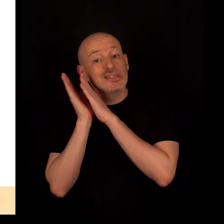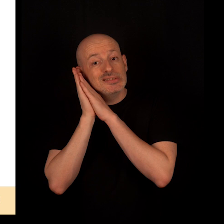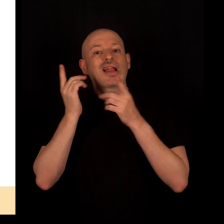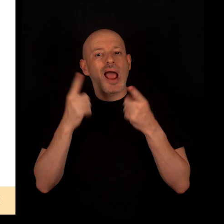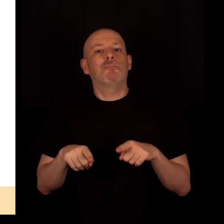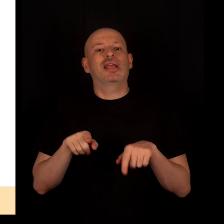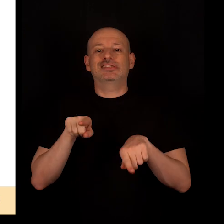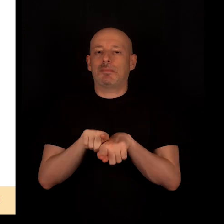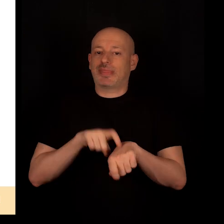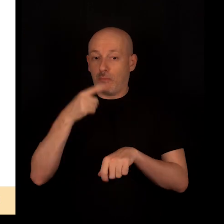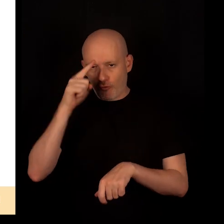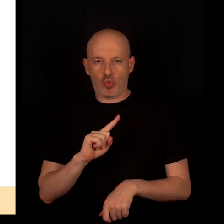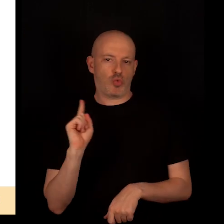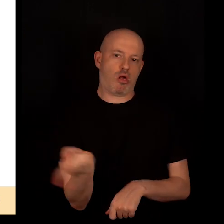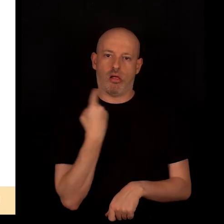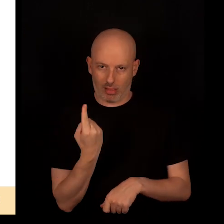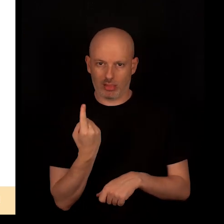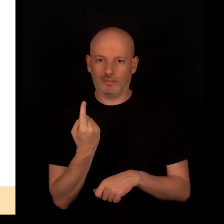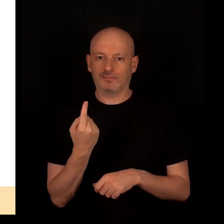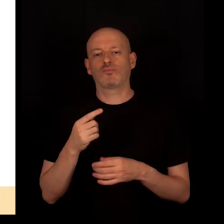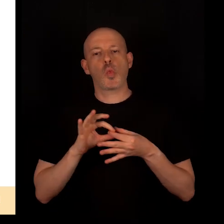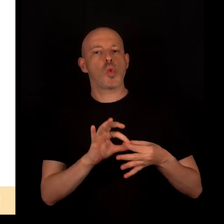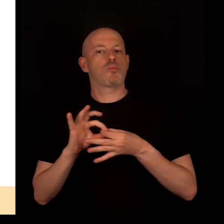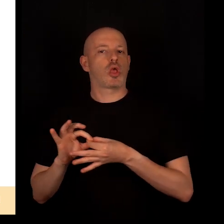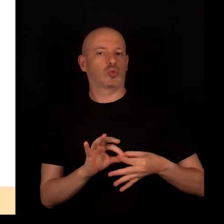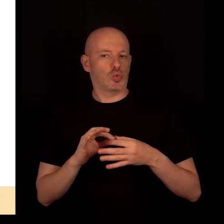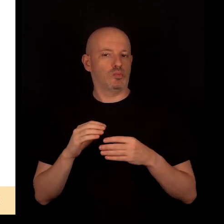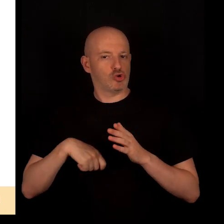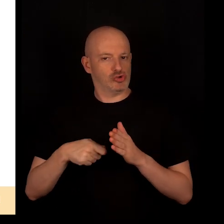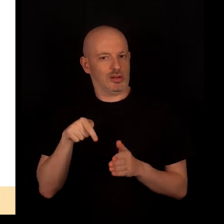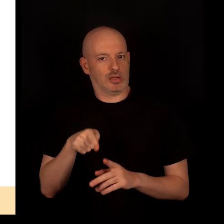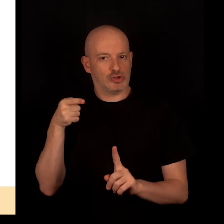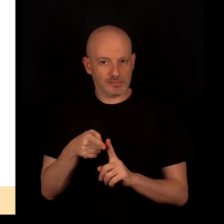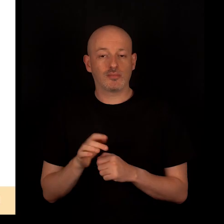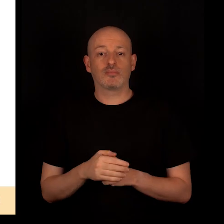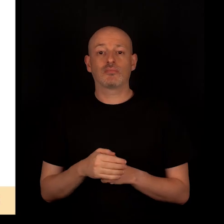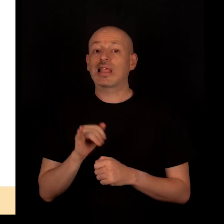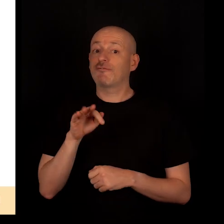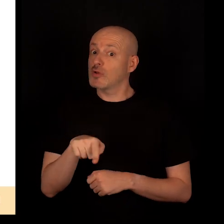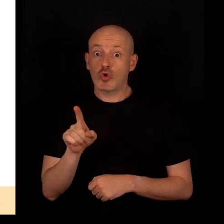This is a residency that happens at the same time for everyone. It's a collaboration project.